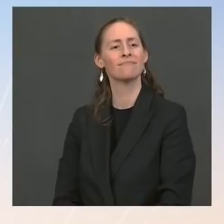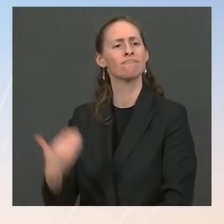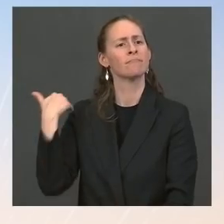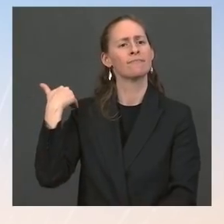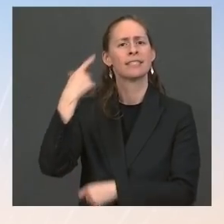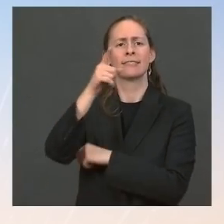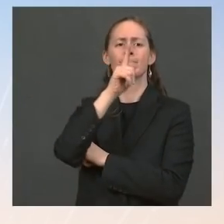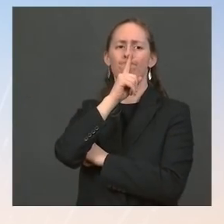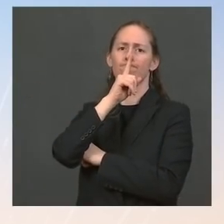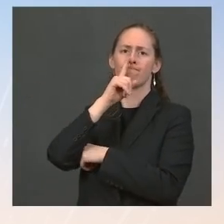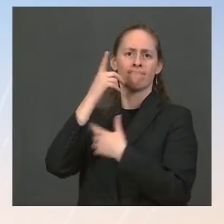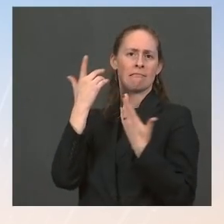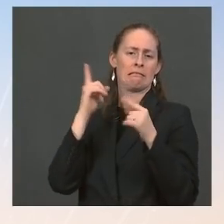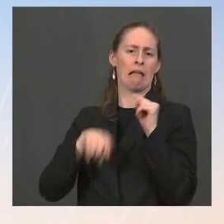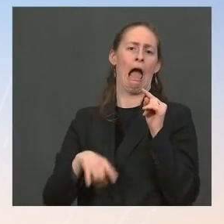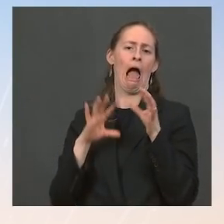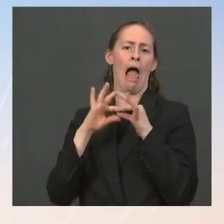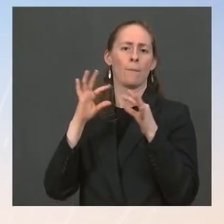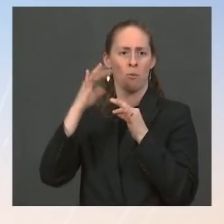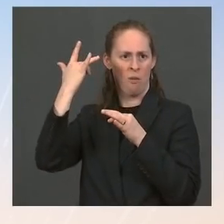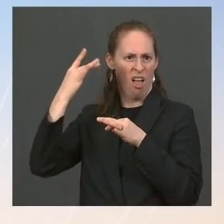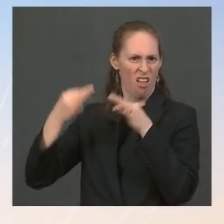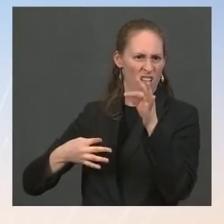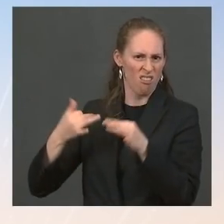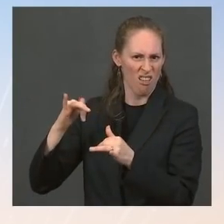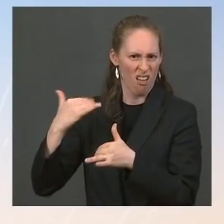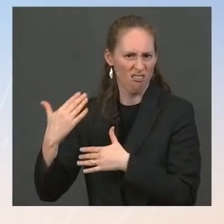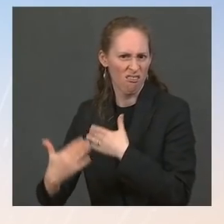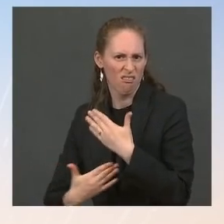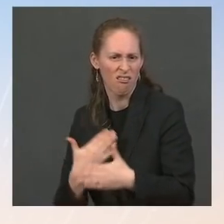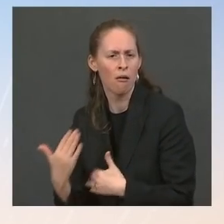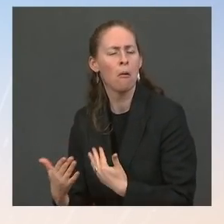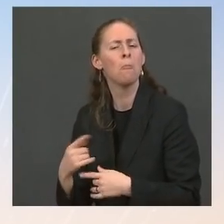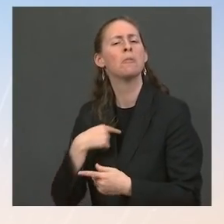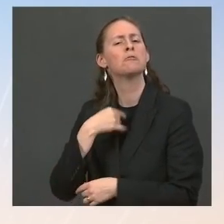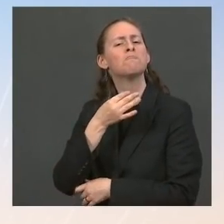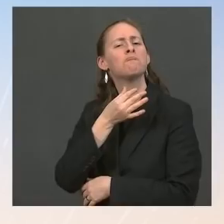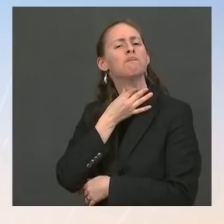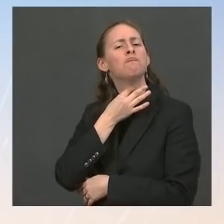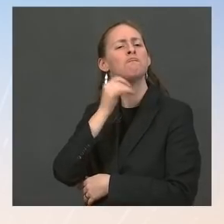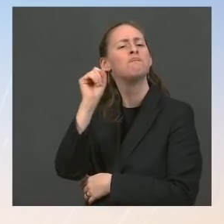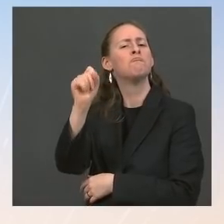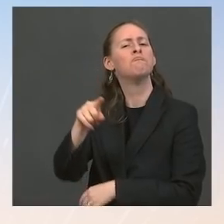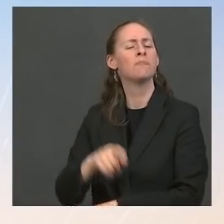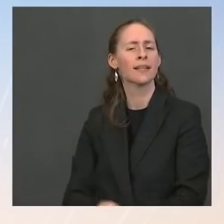But when we look at the case -- the Ahmaud Arbery trial -- and we're seeing what's happening